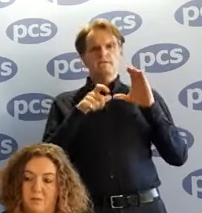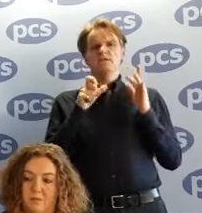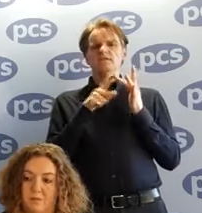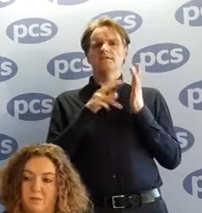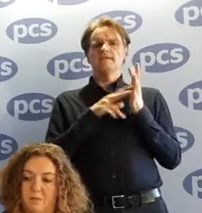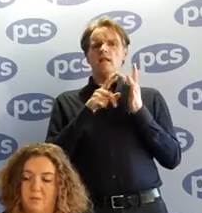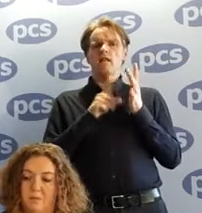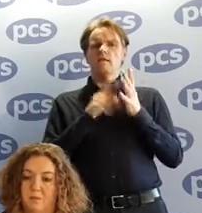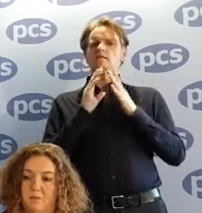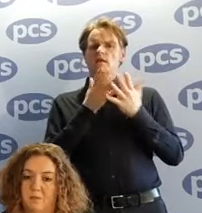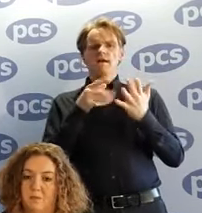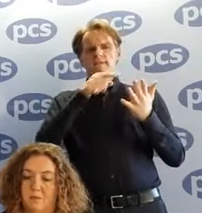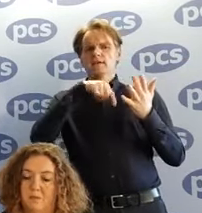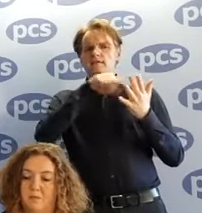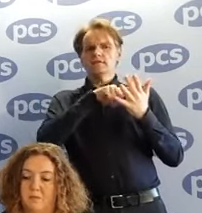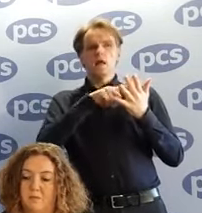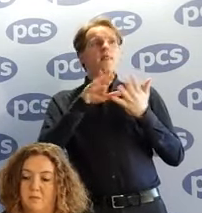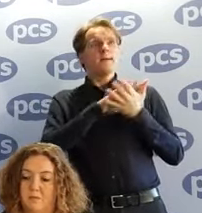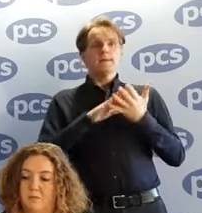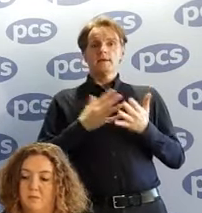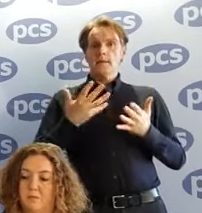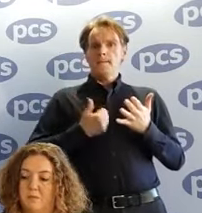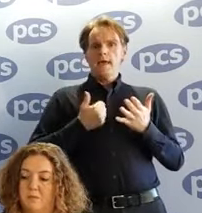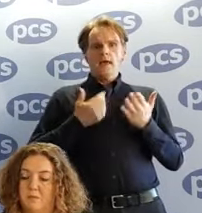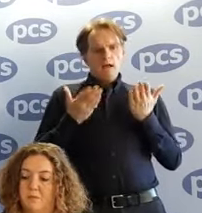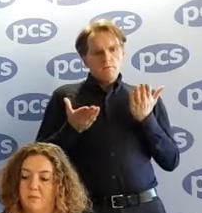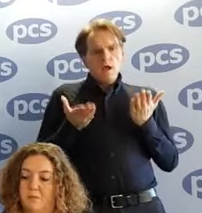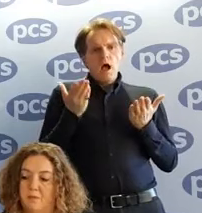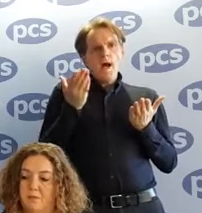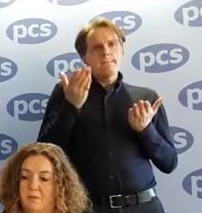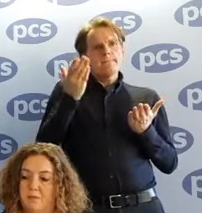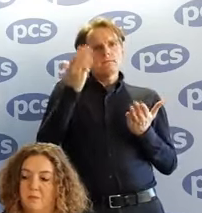allow people to get above the rate of inflation this year and why this is such